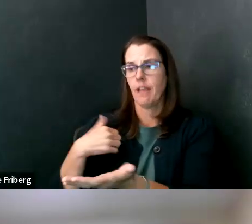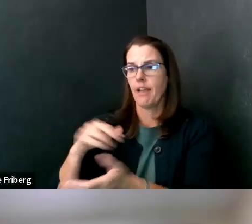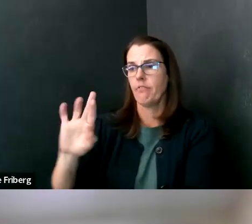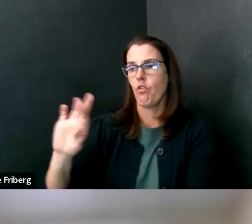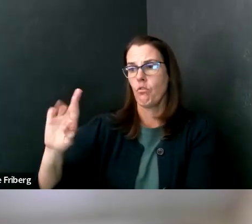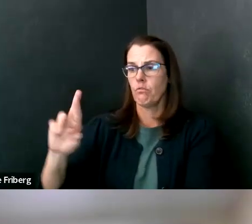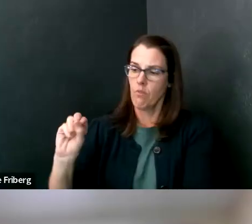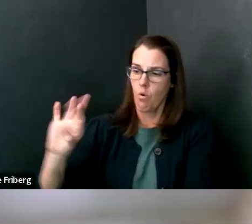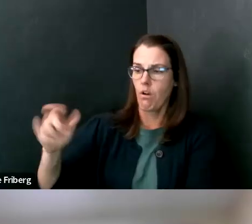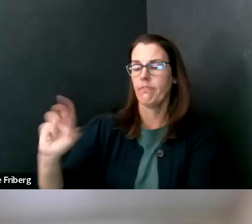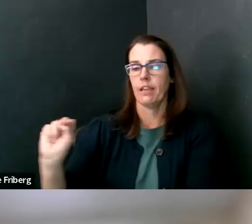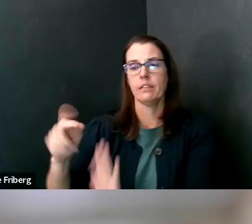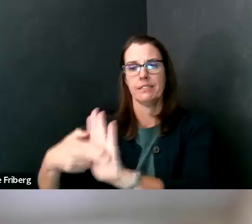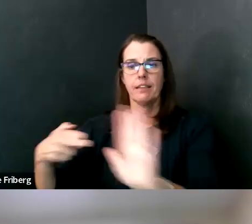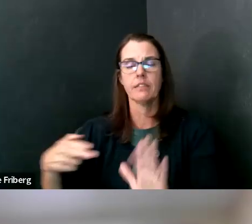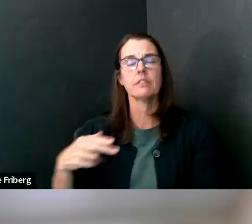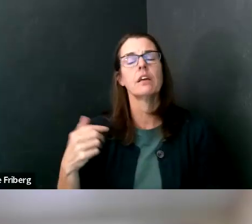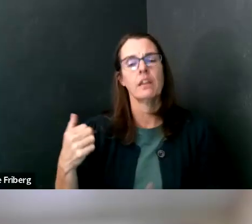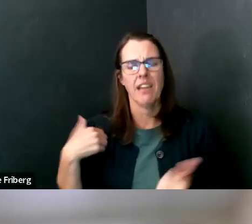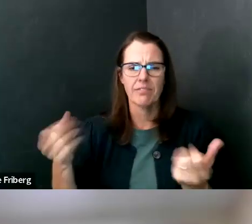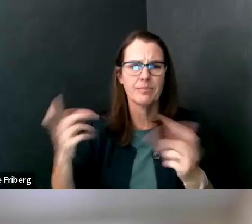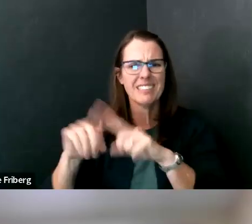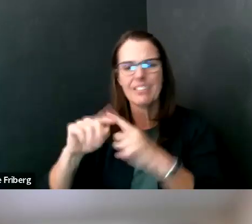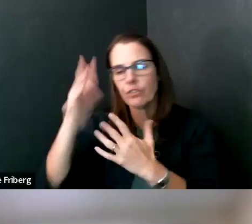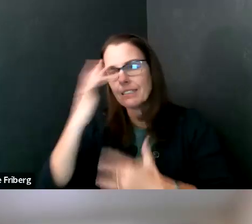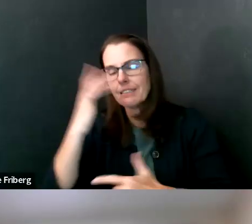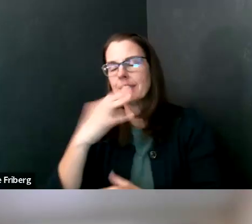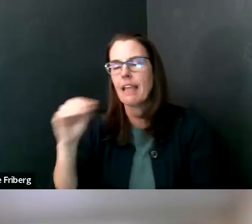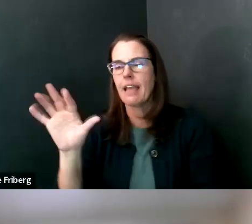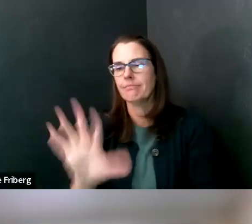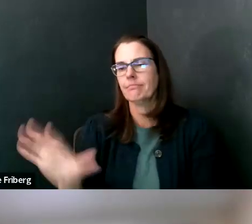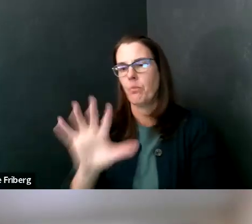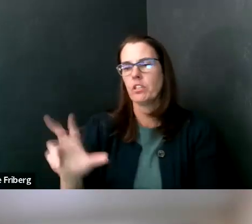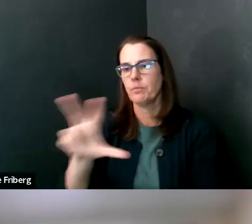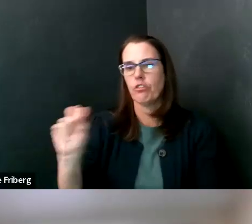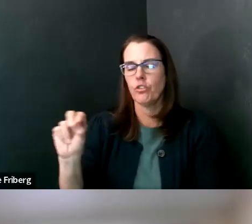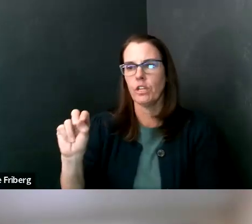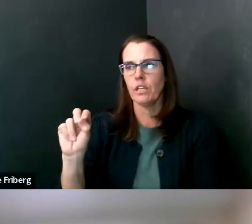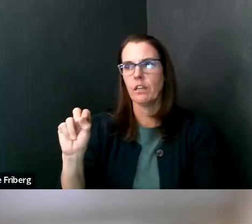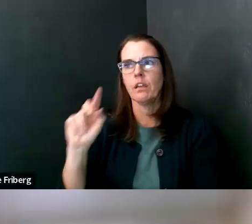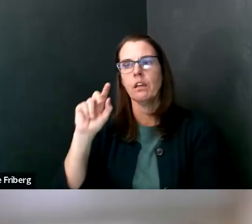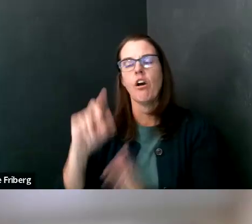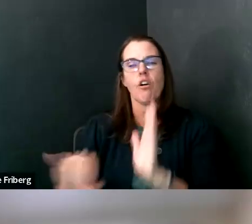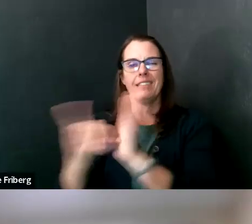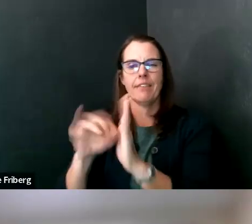7,000 known rare diseases and approximately 30 new ones are identified each year. While